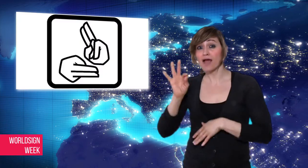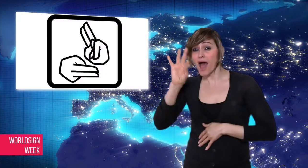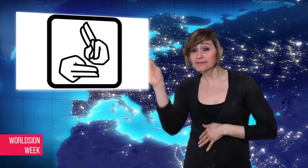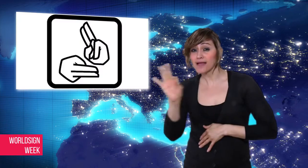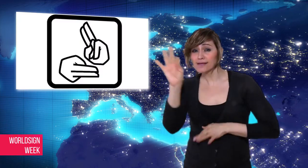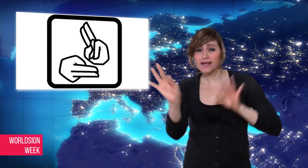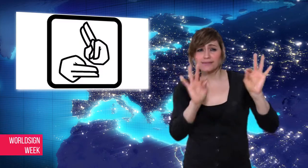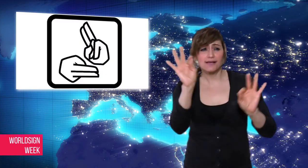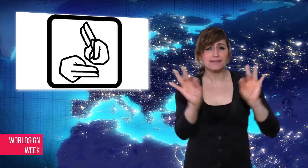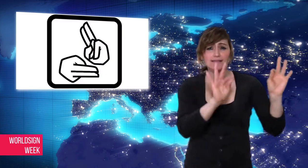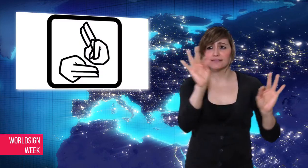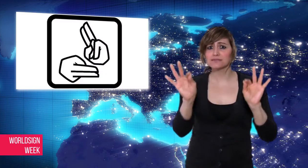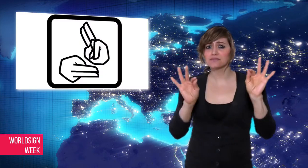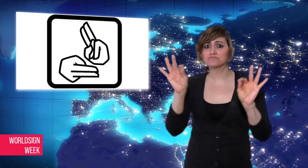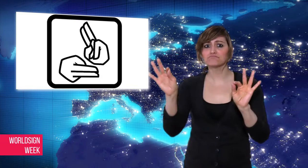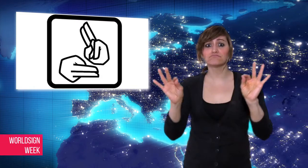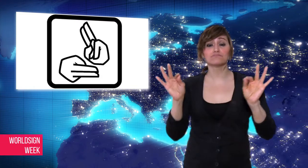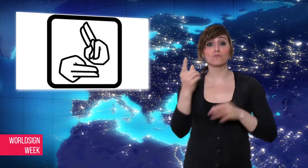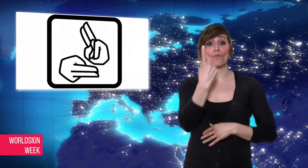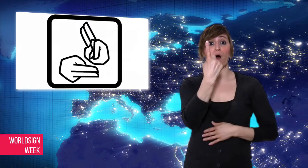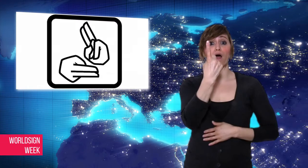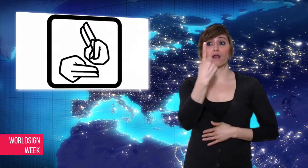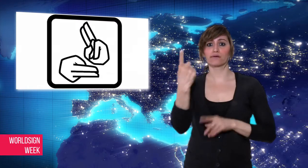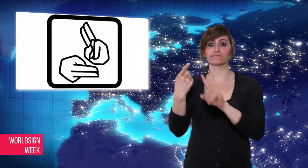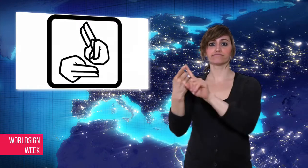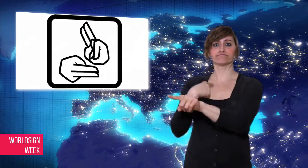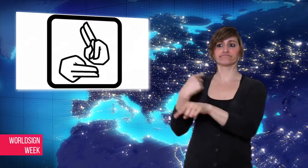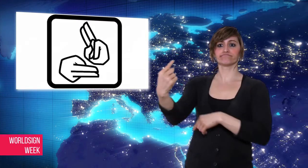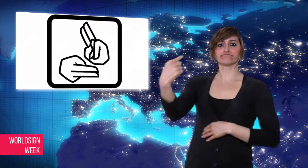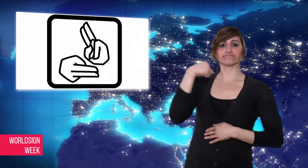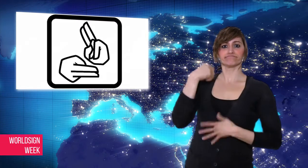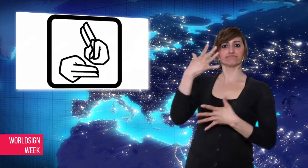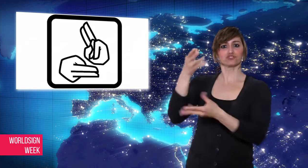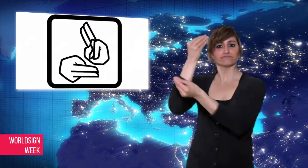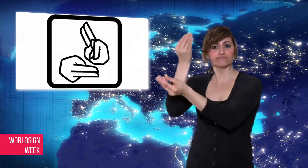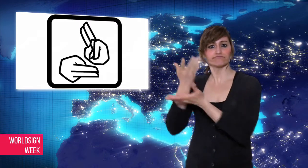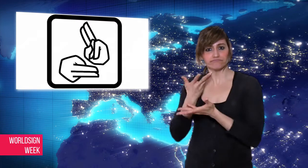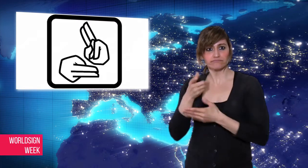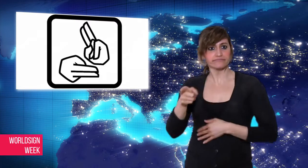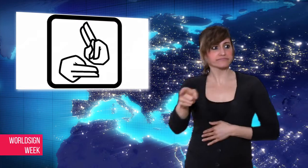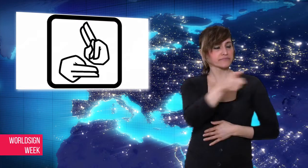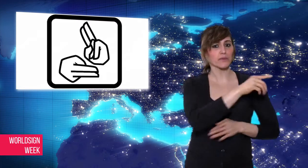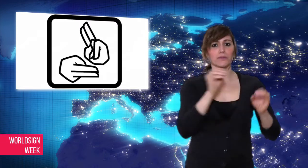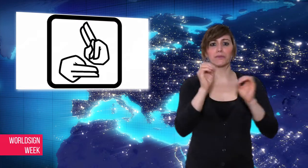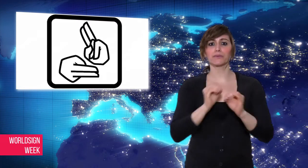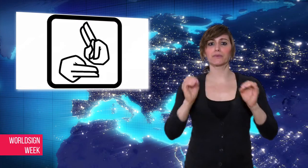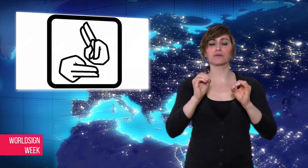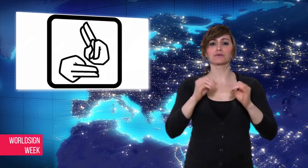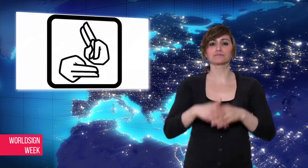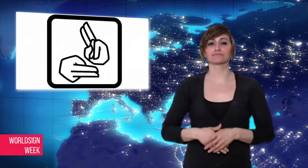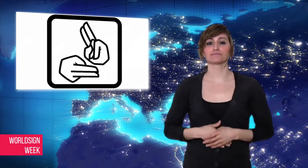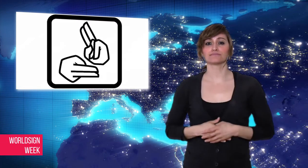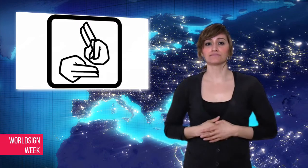response. According to Good Health’s